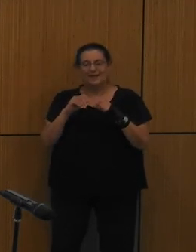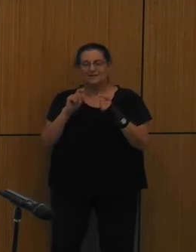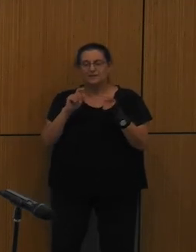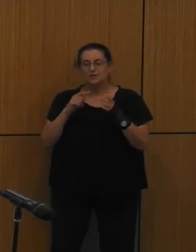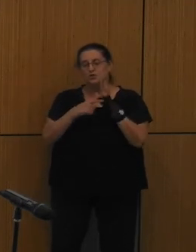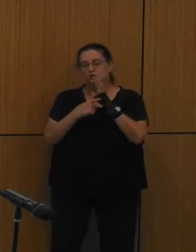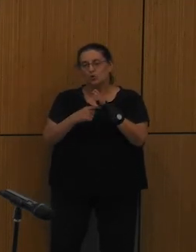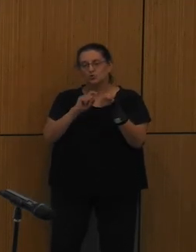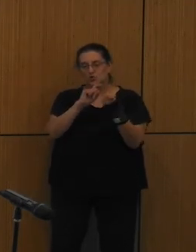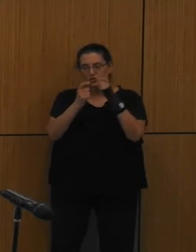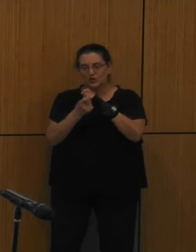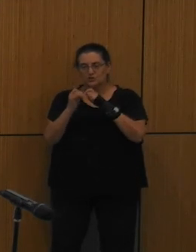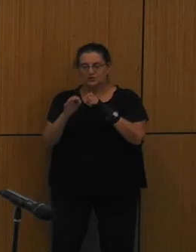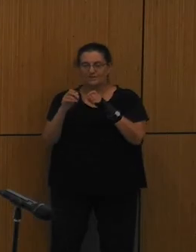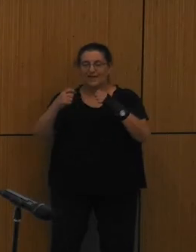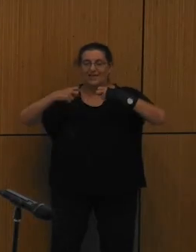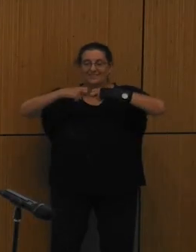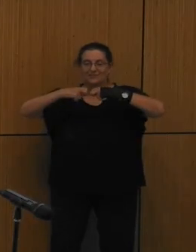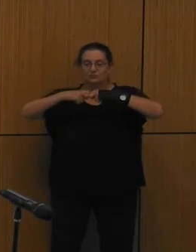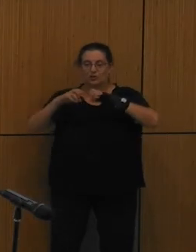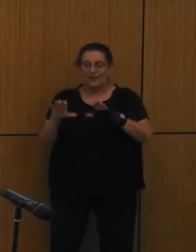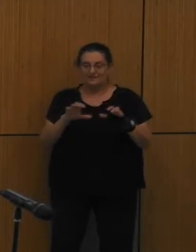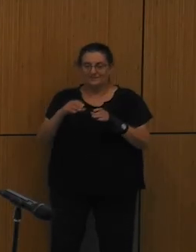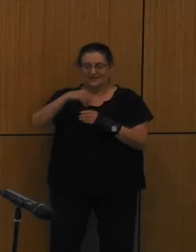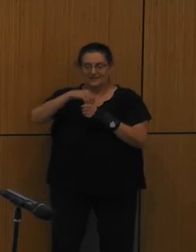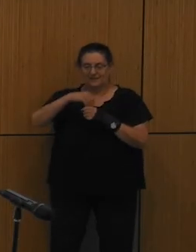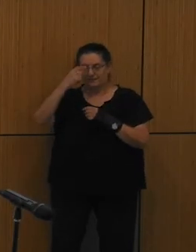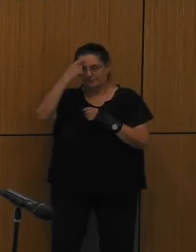electrical activity in that, that what's called a post-synaptic neuron.